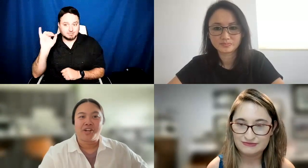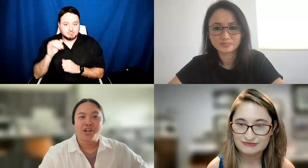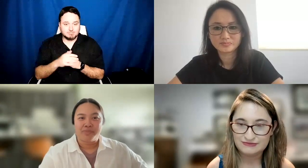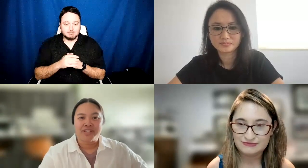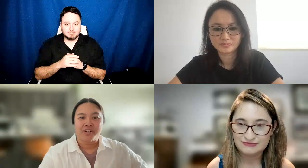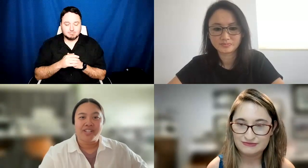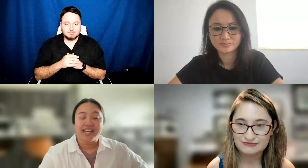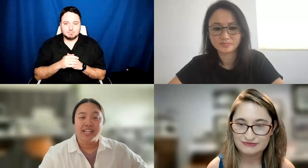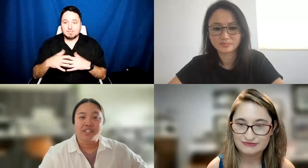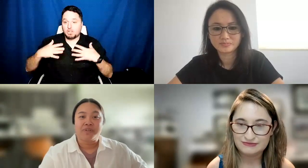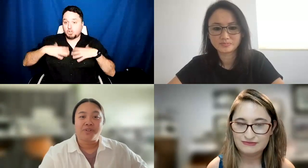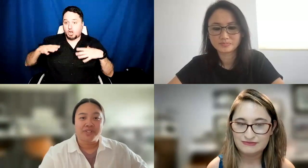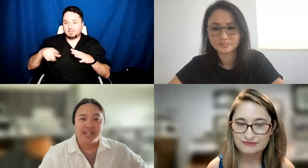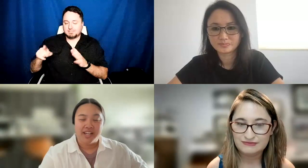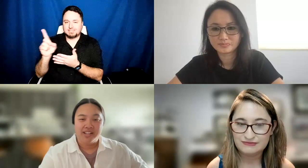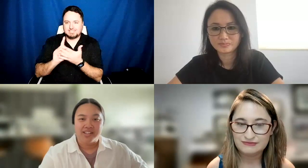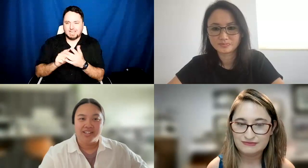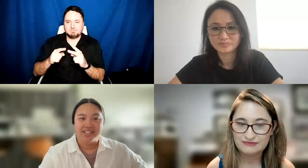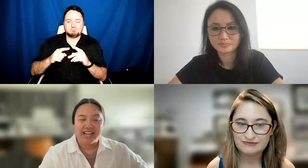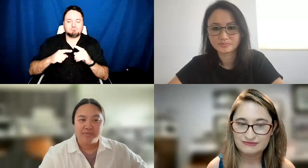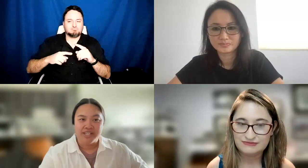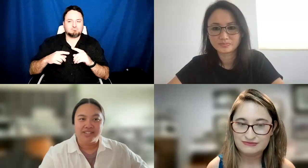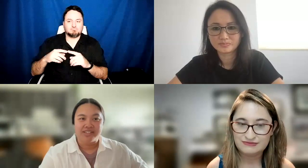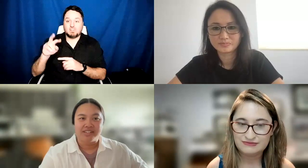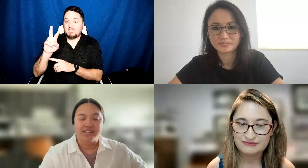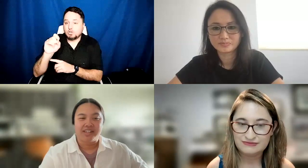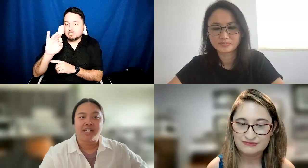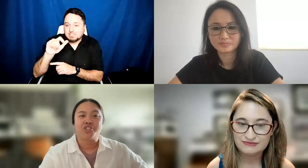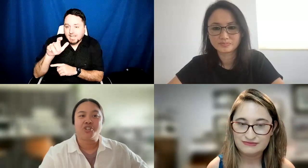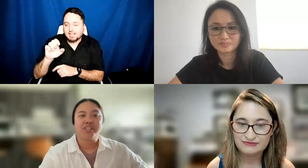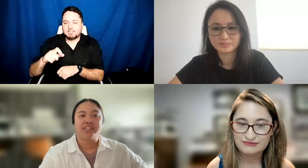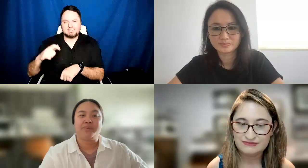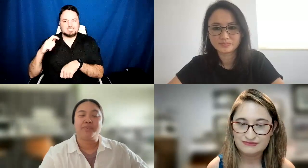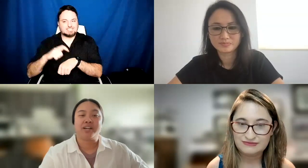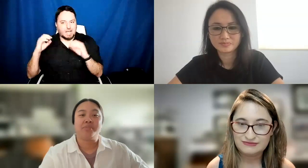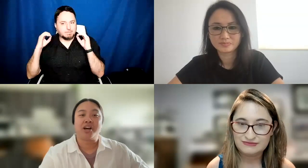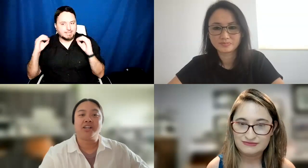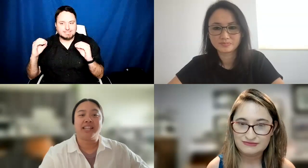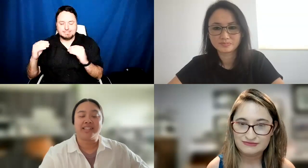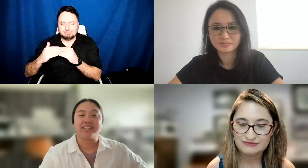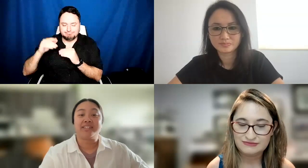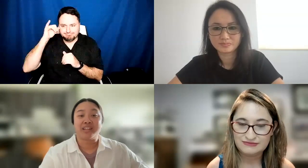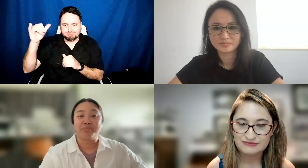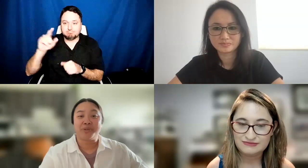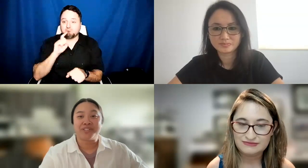Their garments are designed to be versatile, timeless, and ensuring that they will become long lasting staples